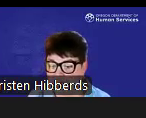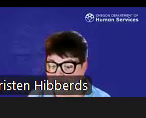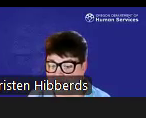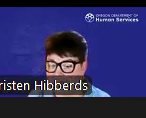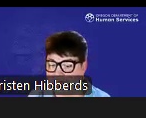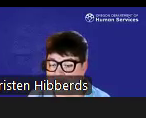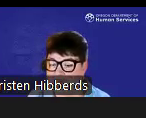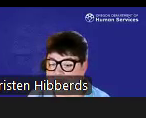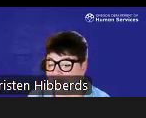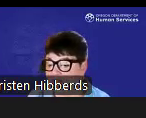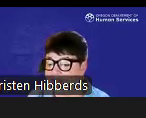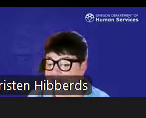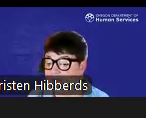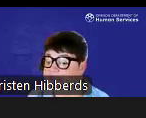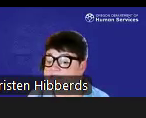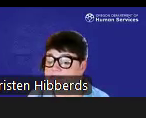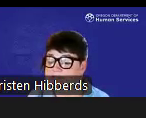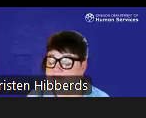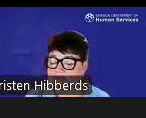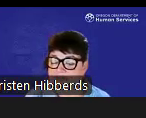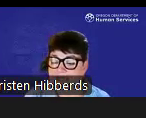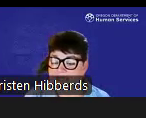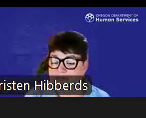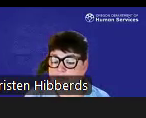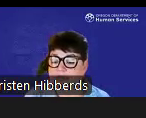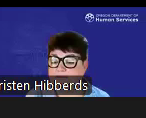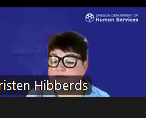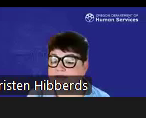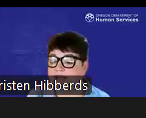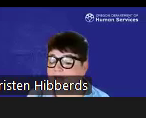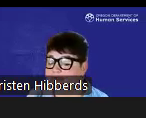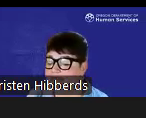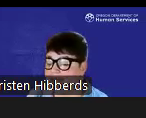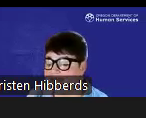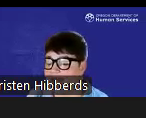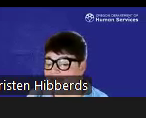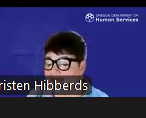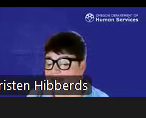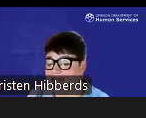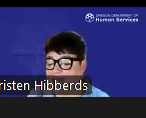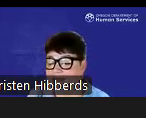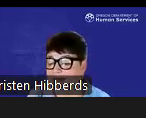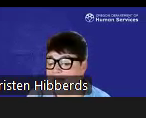RAC members are consultants and your input helps us identify impacts,